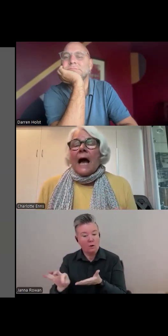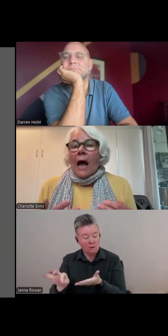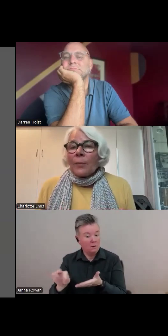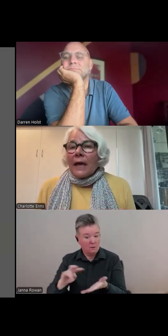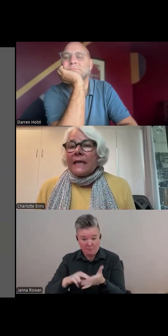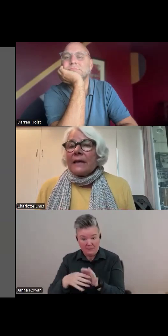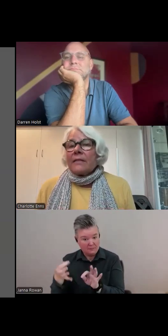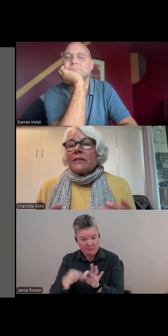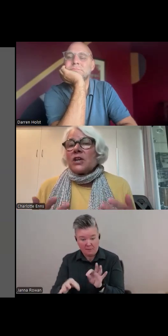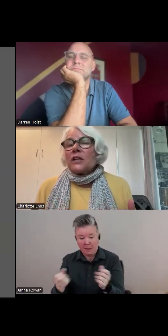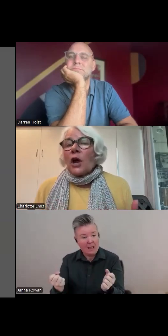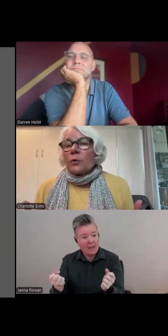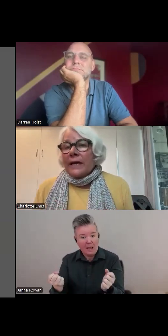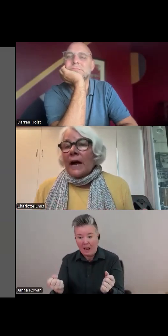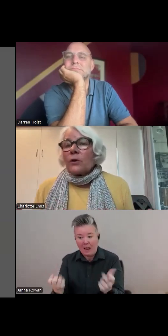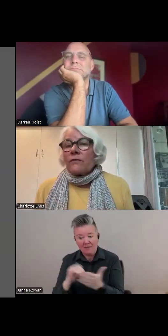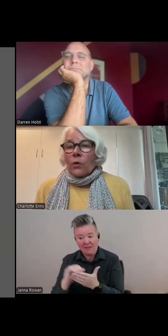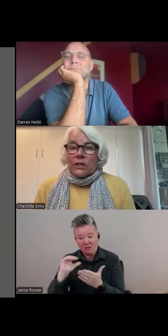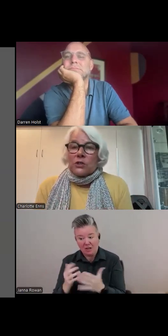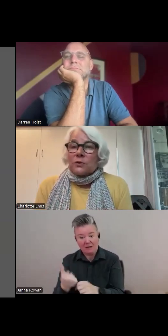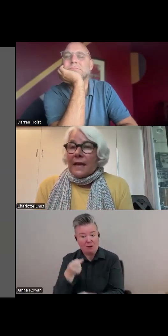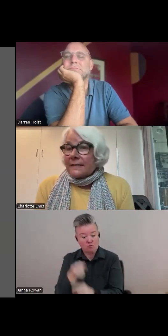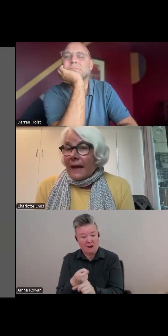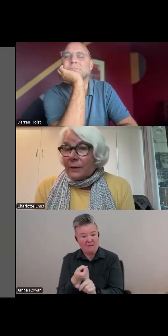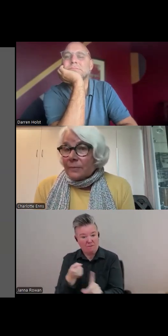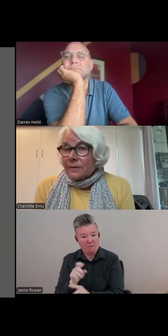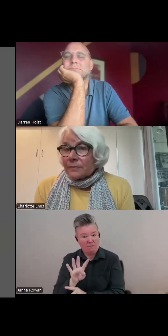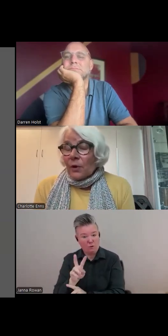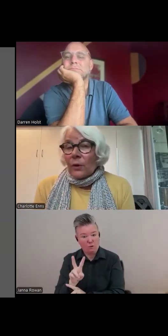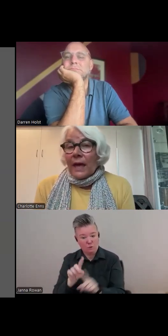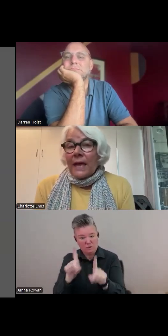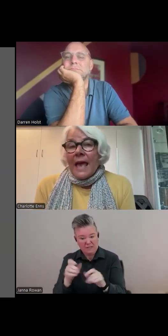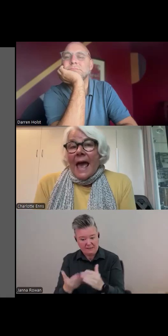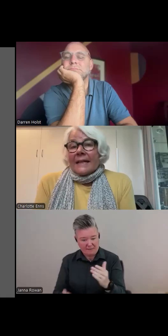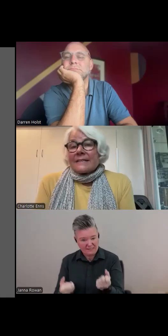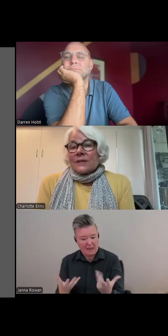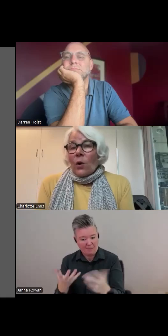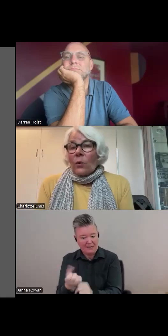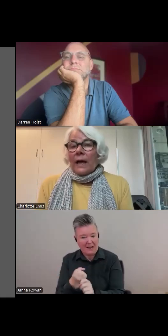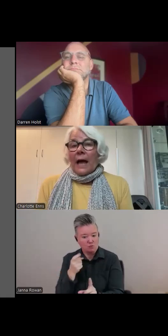is simply how many the child got right out of the 42 test items, okay?